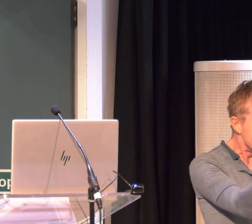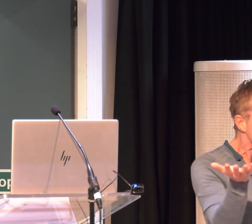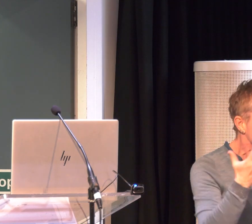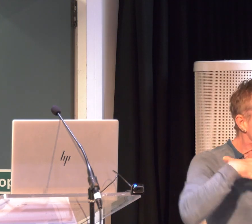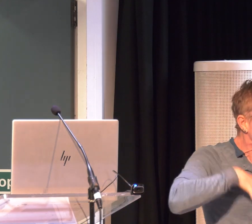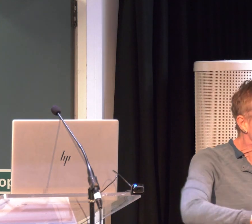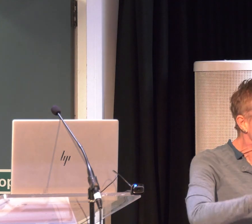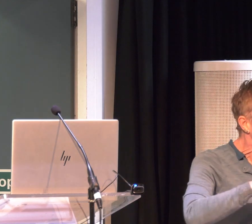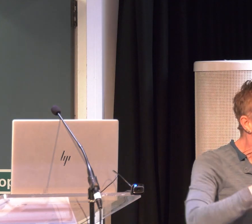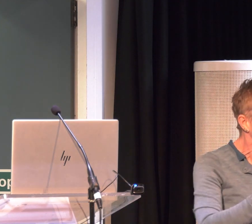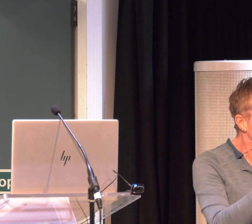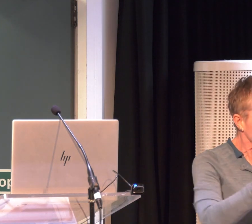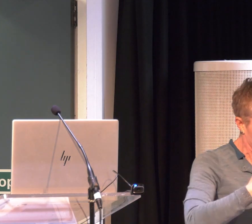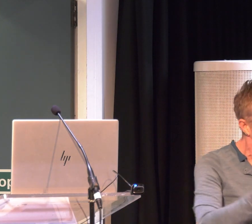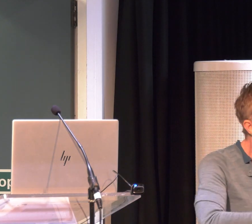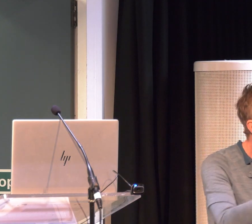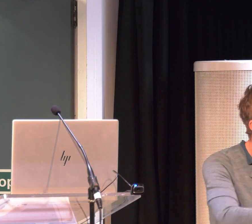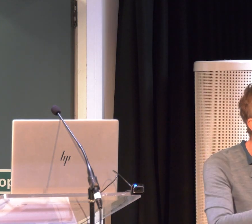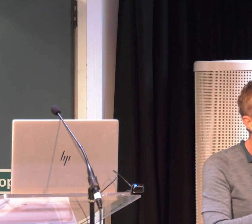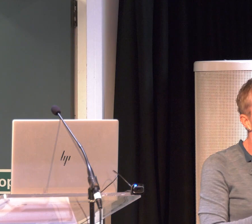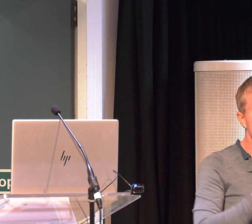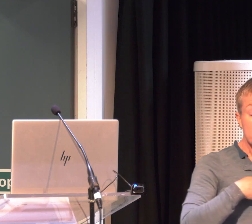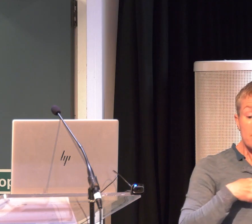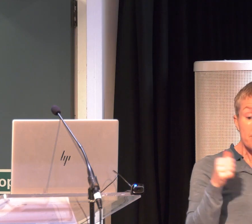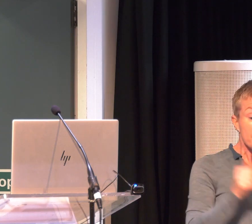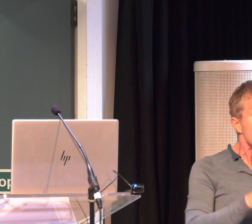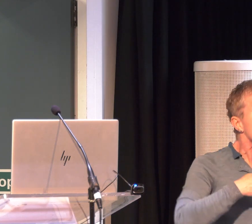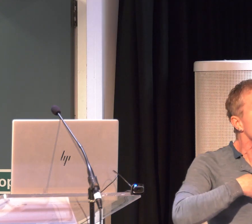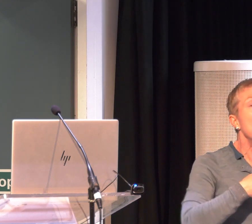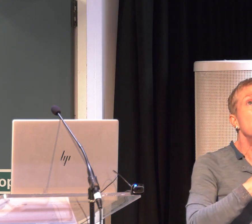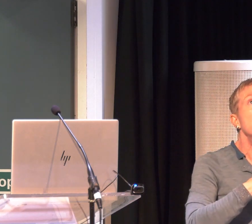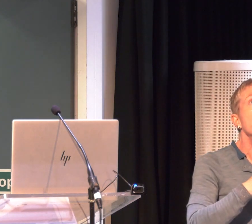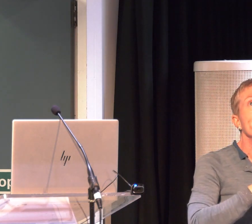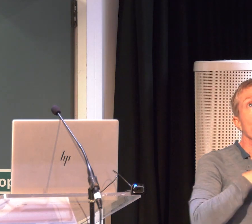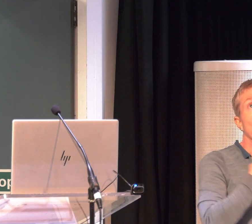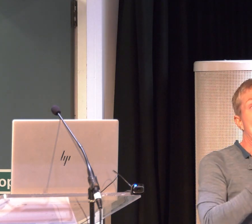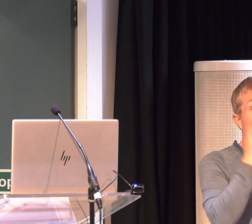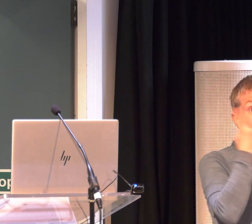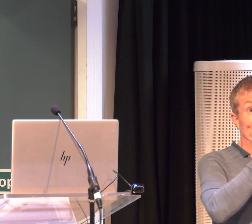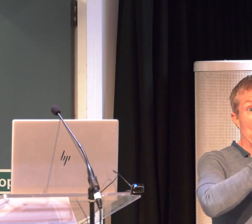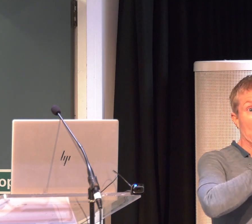Very briefly, why I think, as a university I'm very passionate about this work is apart from my own interest,